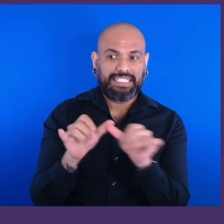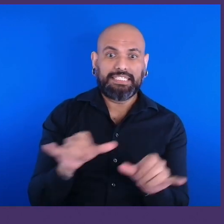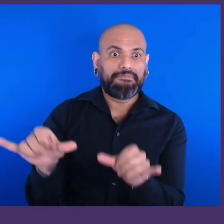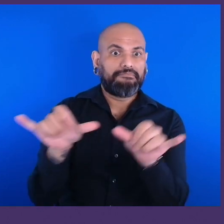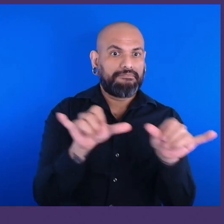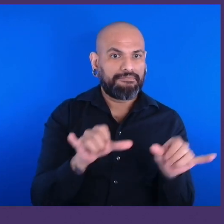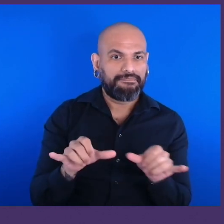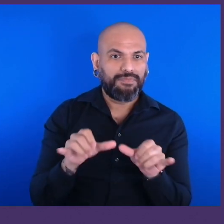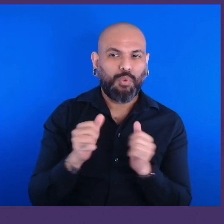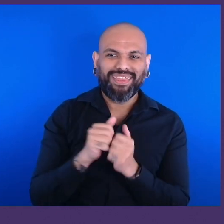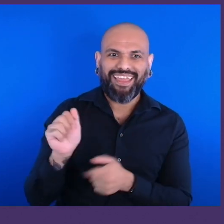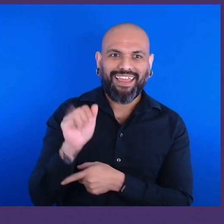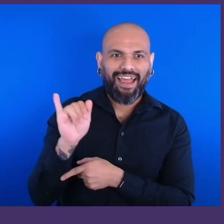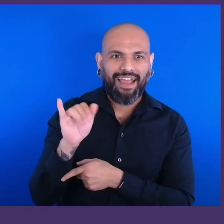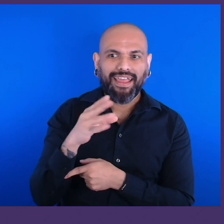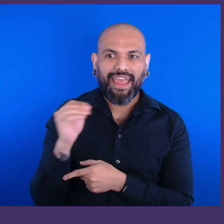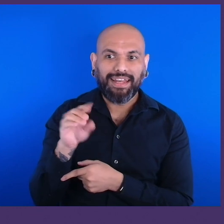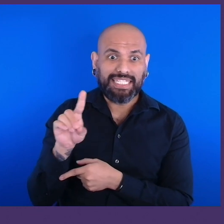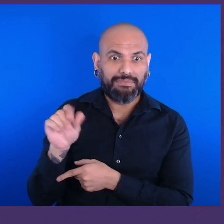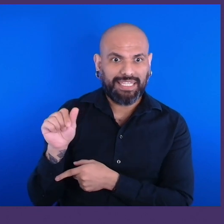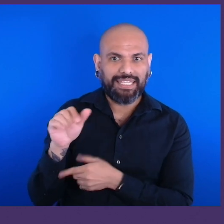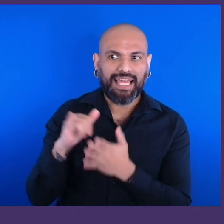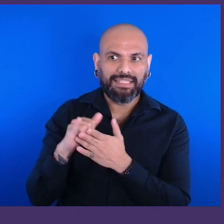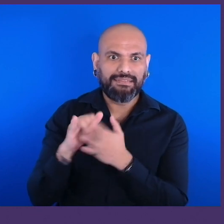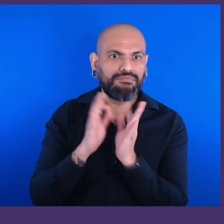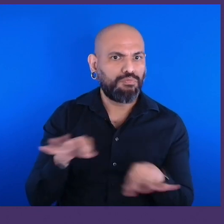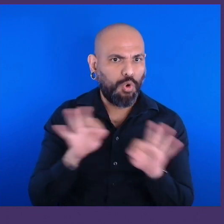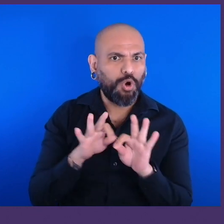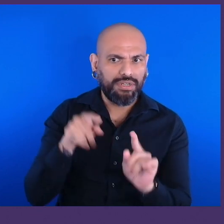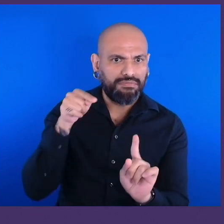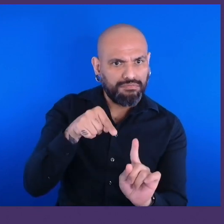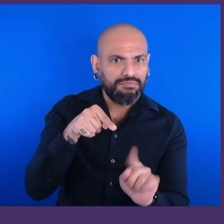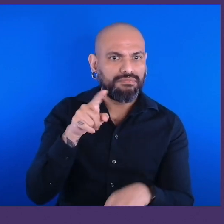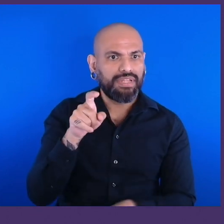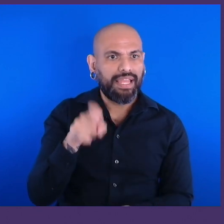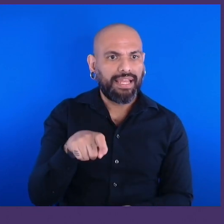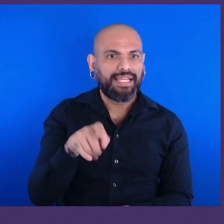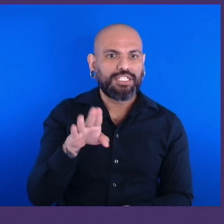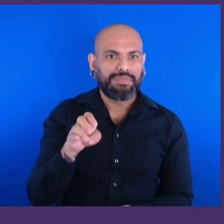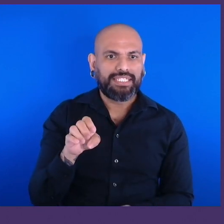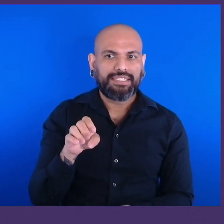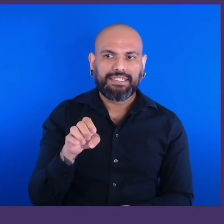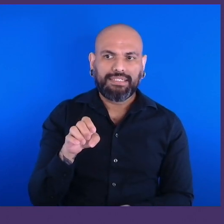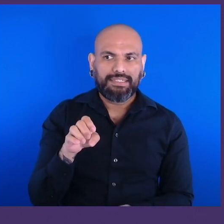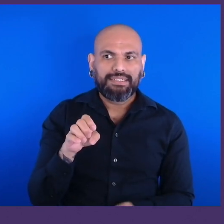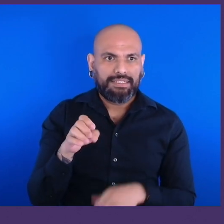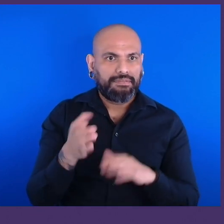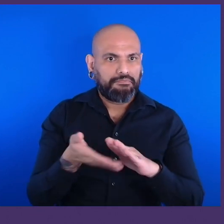and disability is important to be maintained.